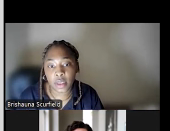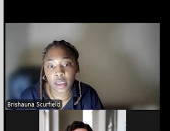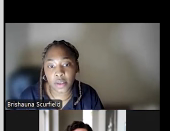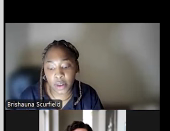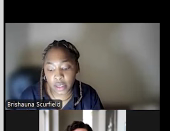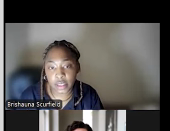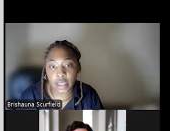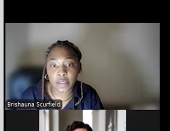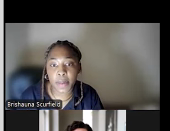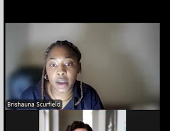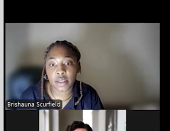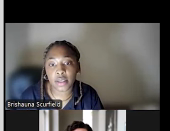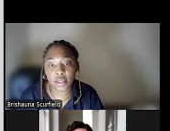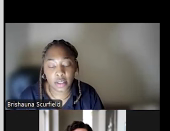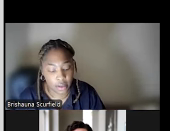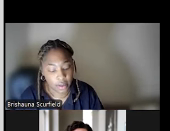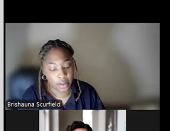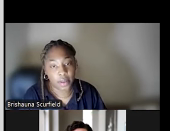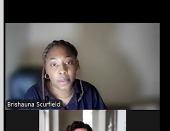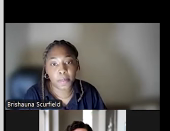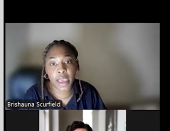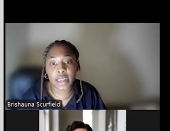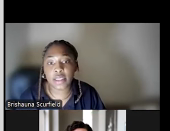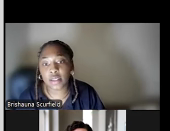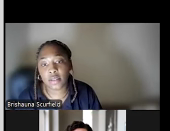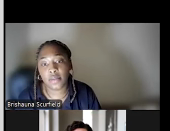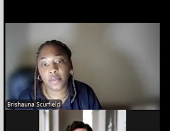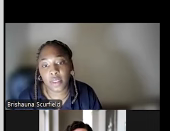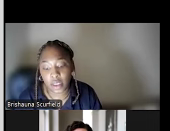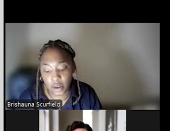and get rid of this text box. Paste. And I'll